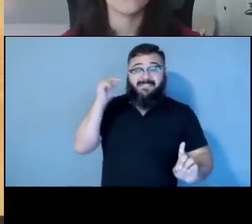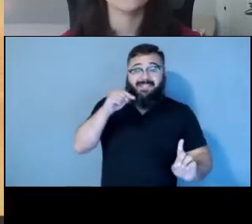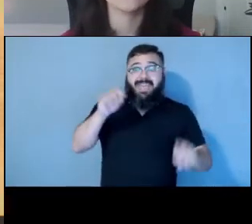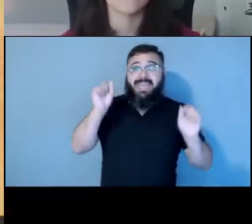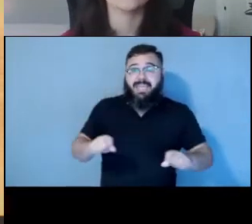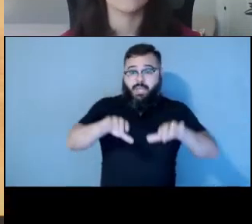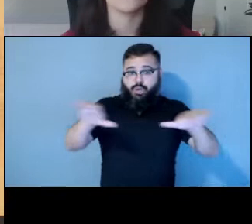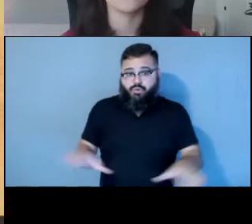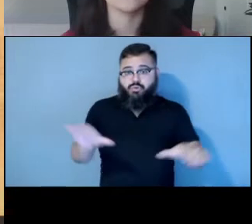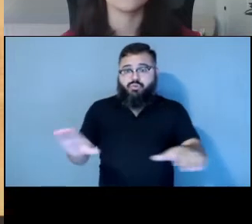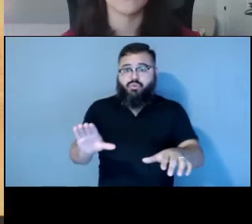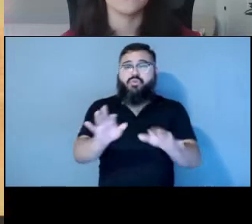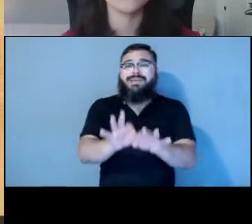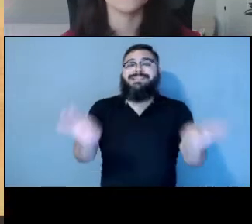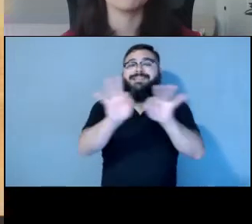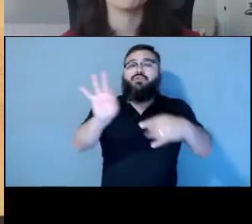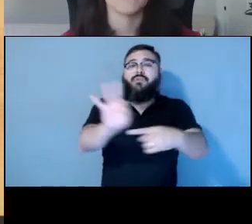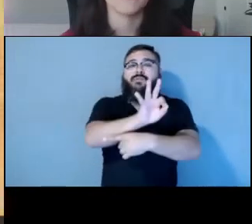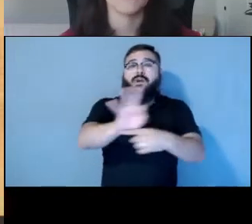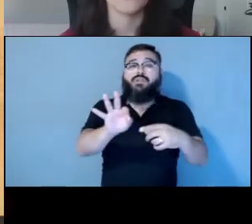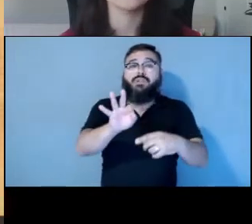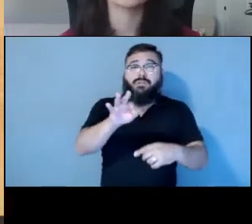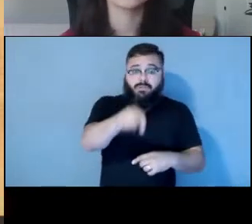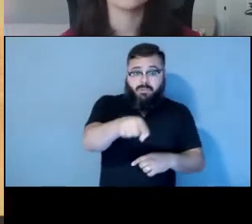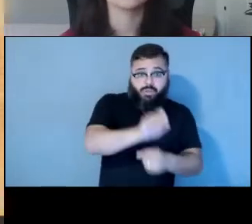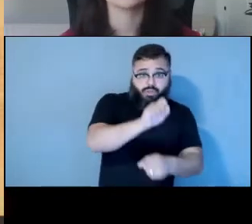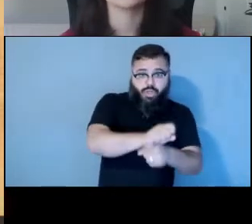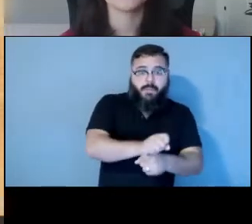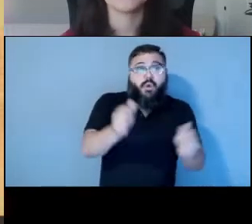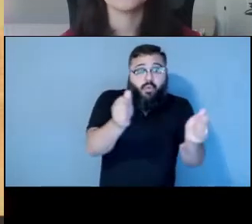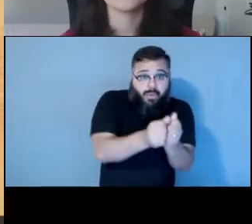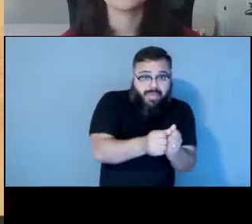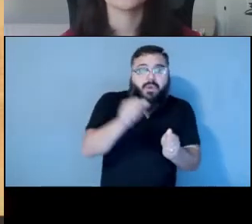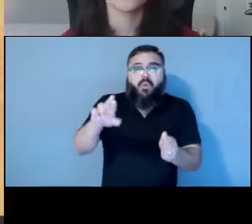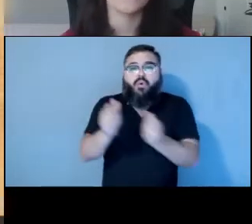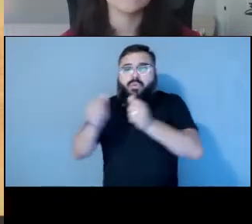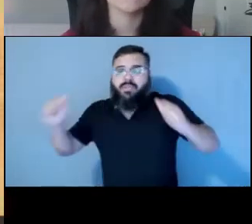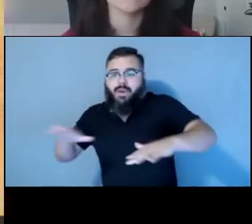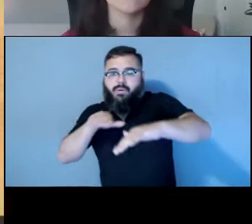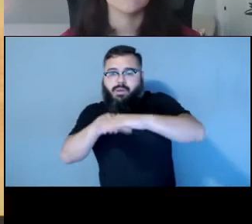with or without a reasonable accommodation. Reasonable accommodations are changes, tweaks,